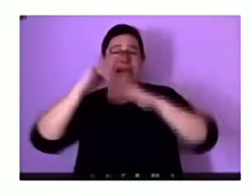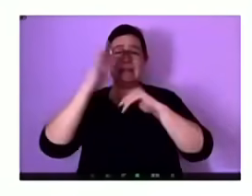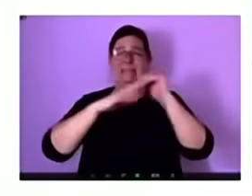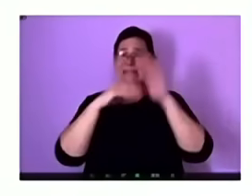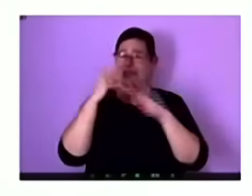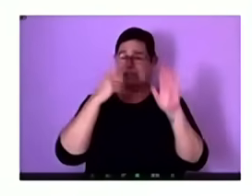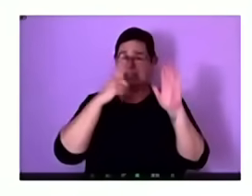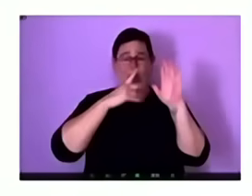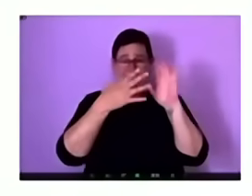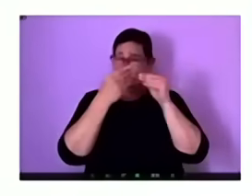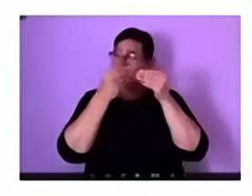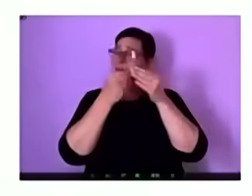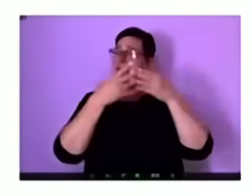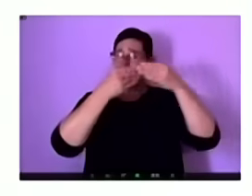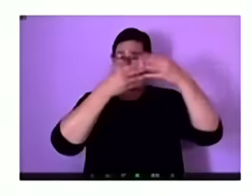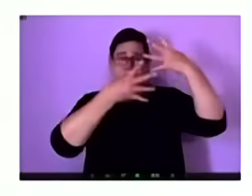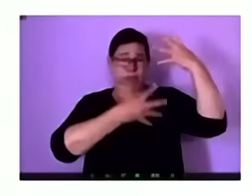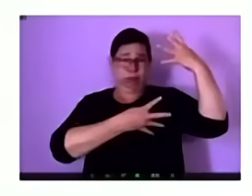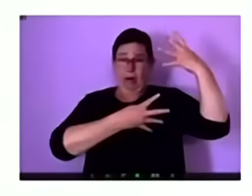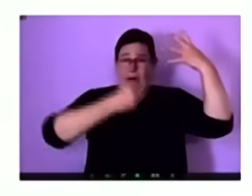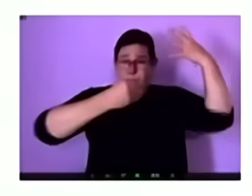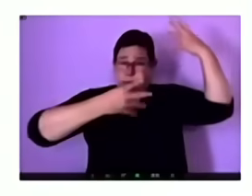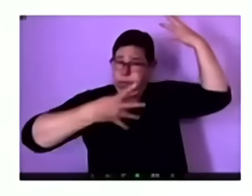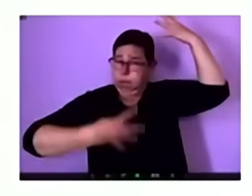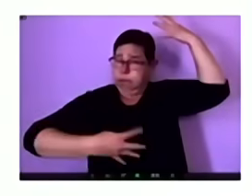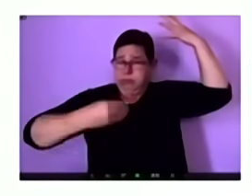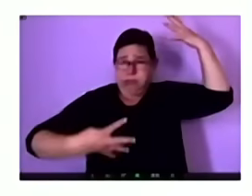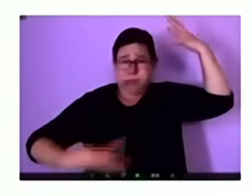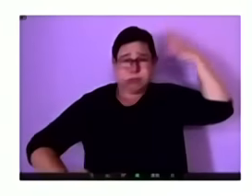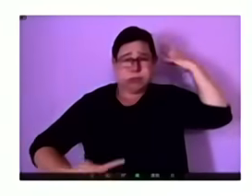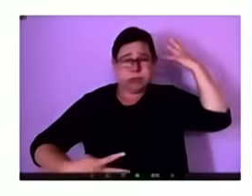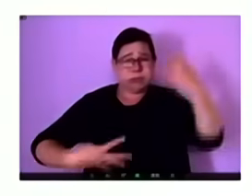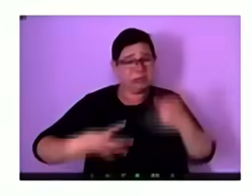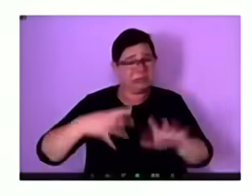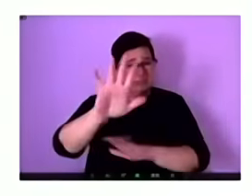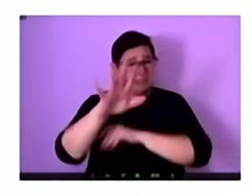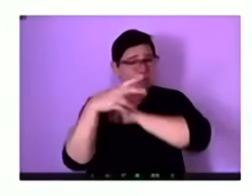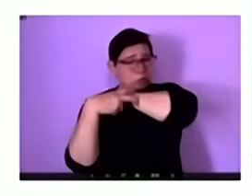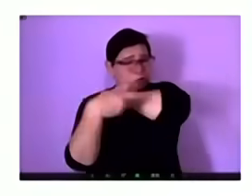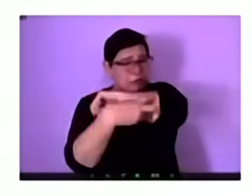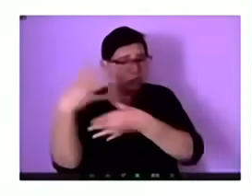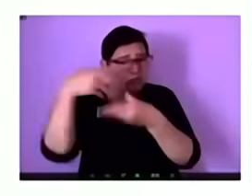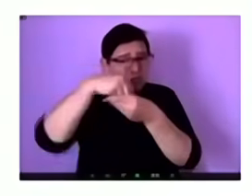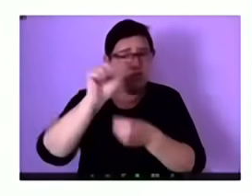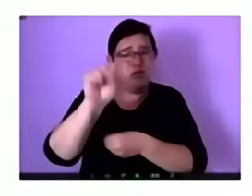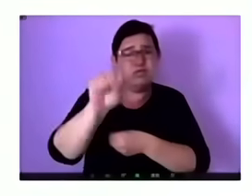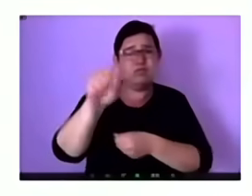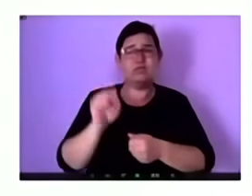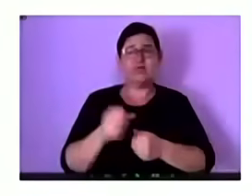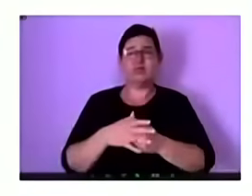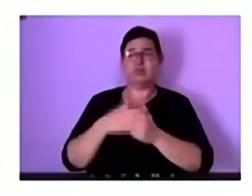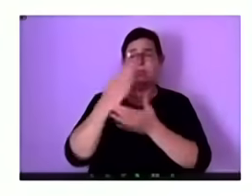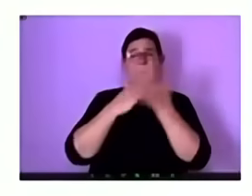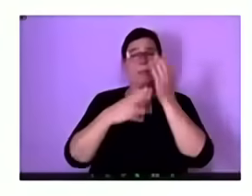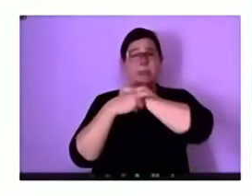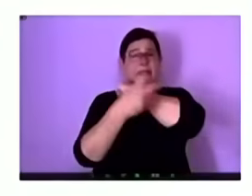A NUMBER OF OTHER BRIDGES ARE COMPROMISED, INCLUDING DAMAGE TO HUNDRED SERIES HIGHWAYS ON THE